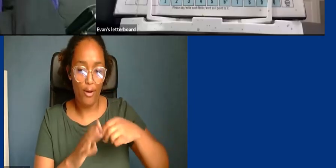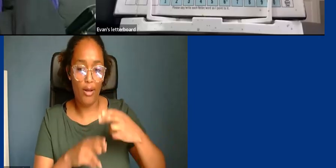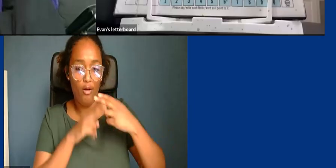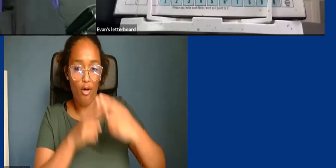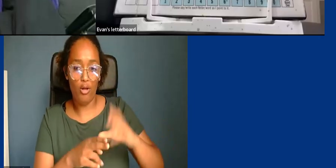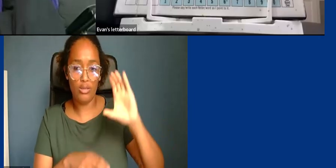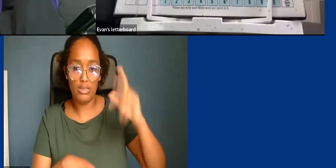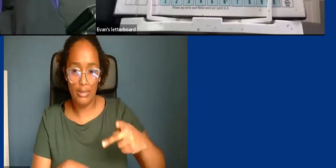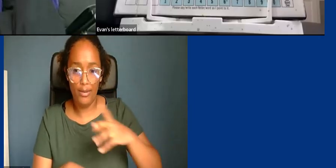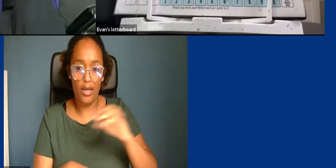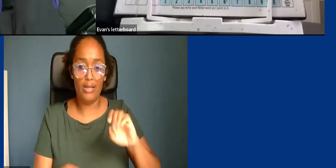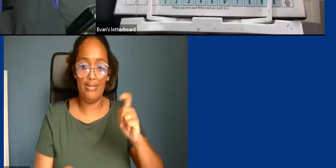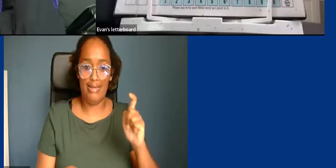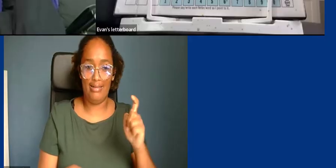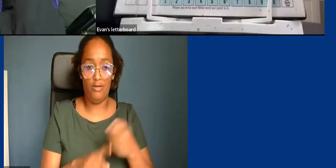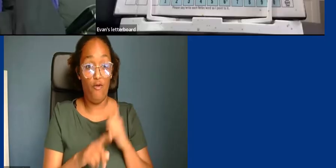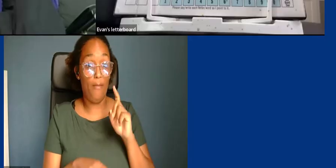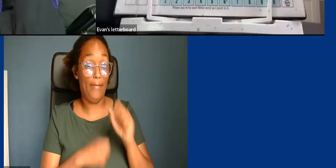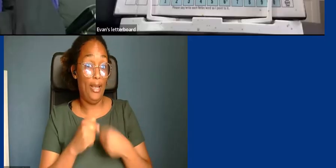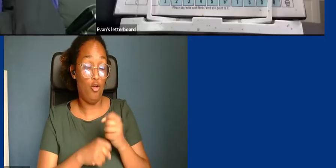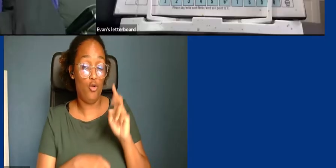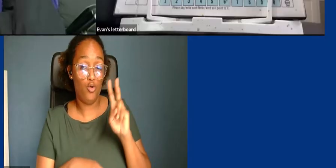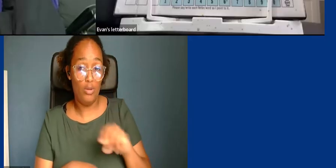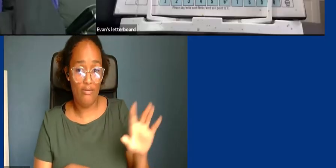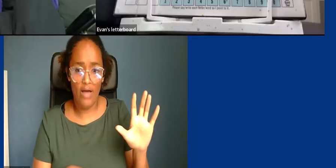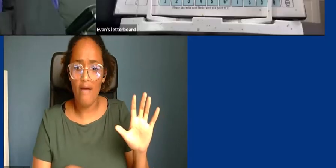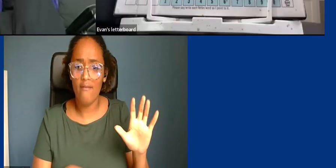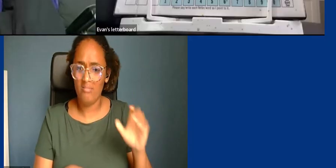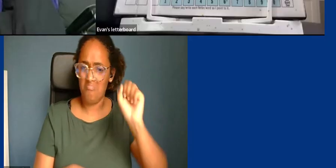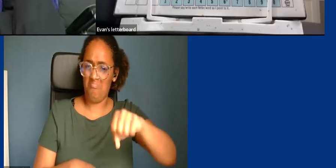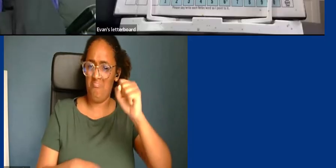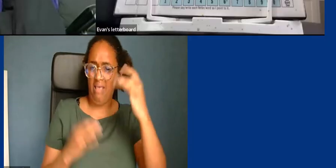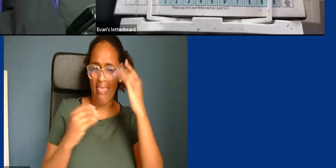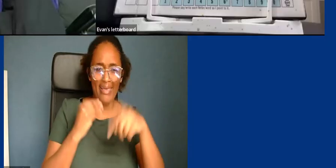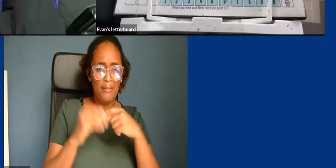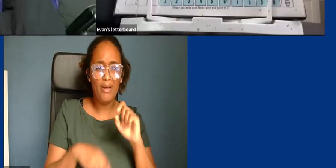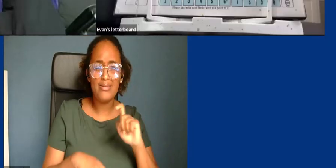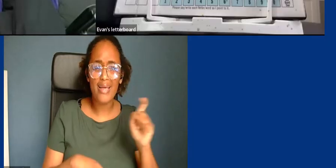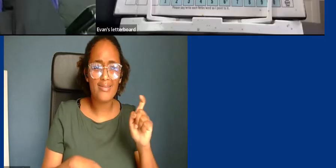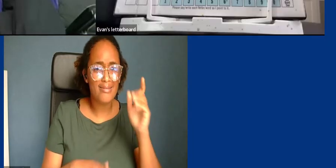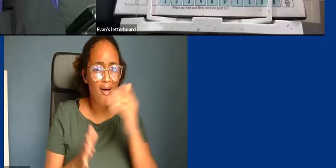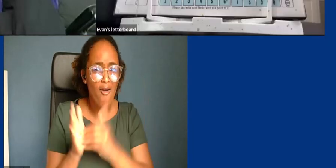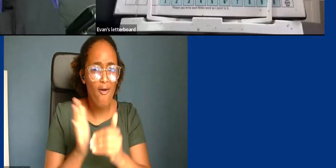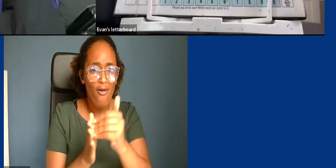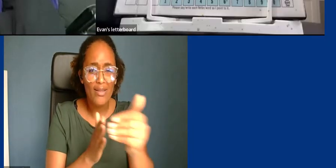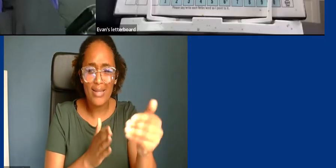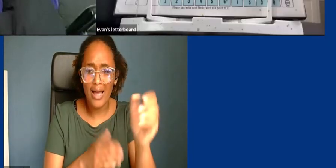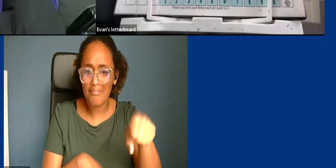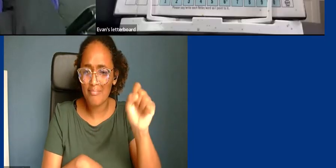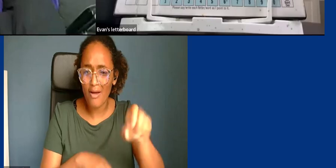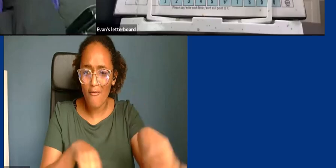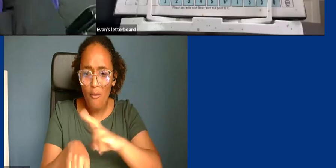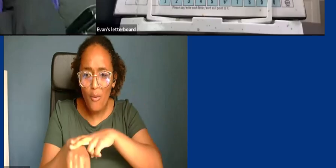I like sex mostly because it feels wonderful and because of the closeness you get. I mean,